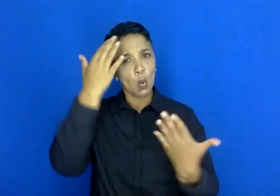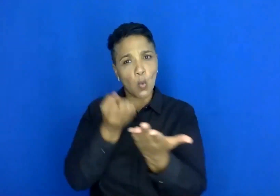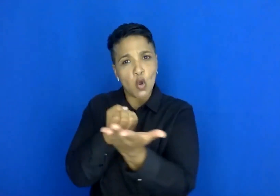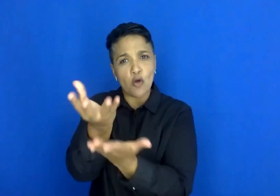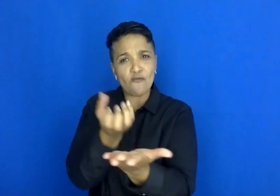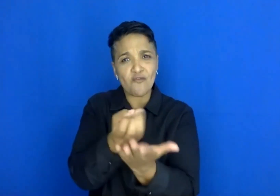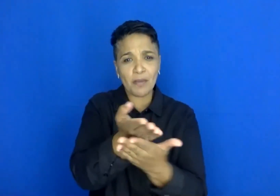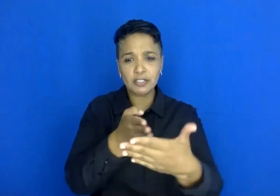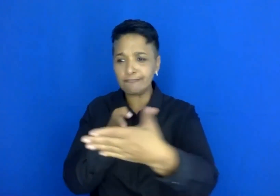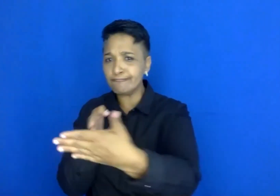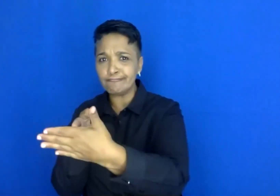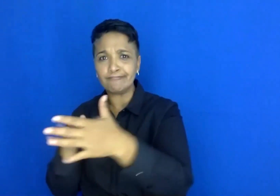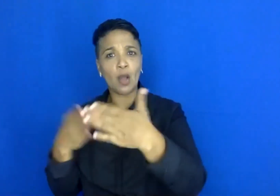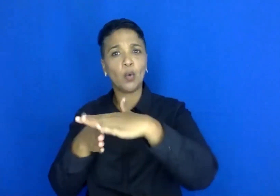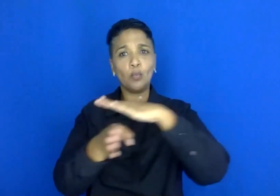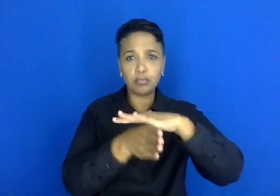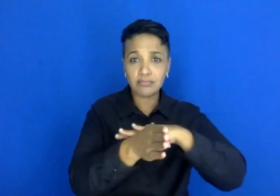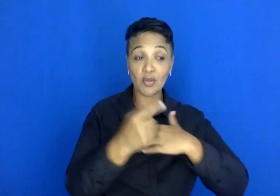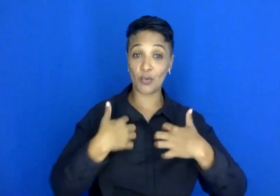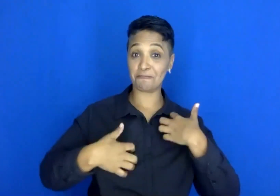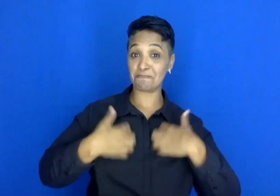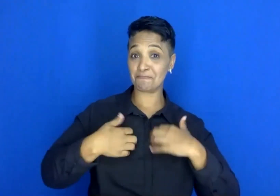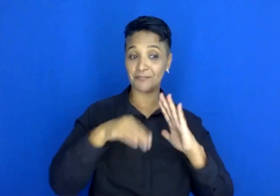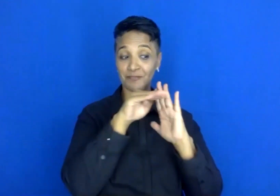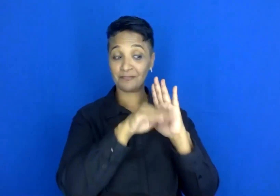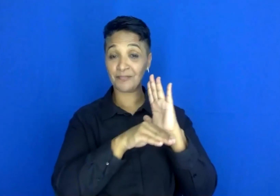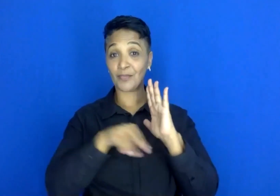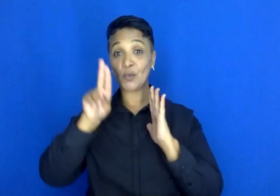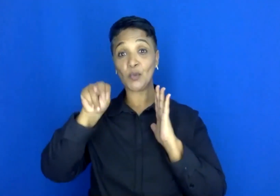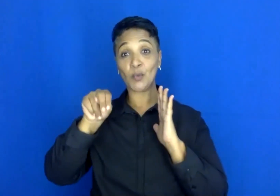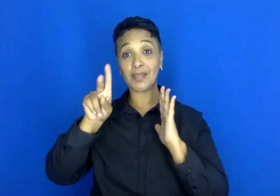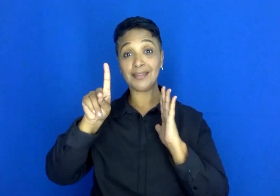is a great step really looking forward to seeing at the un information systems and information in